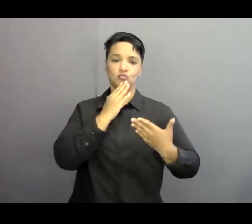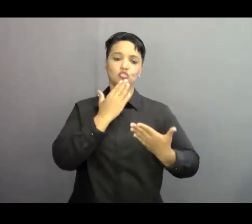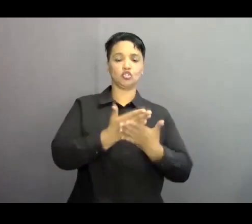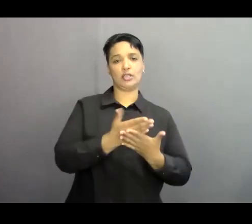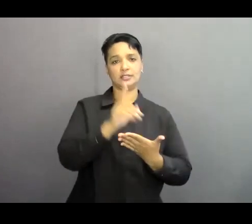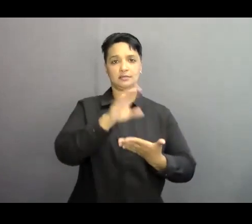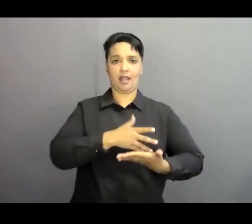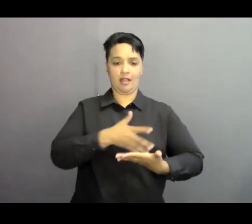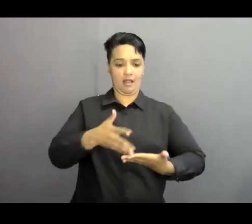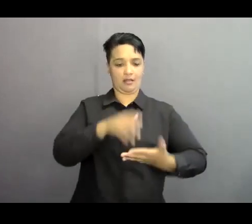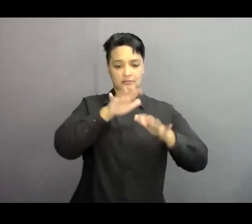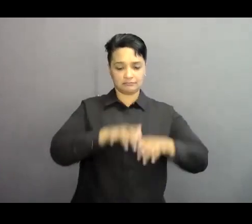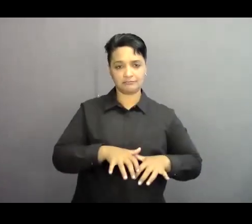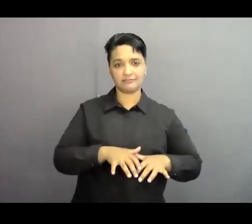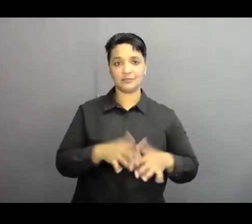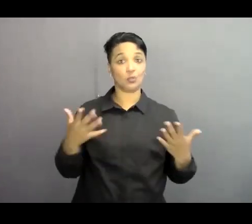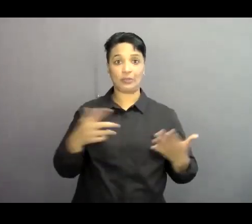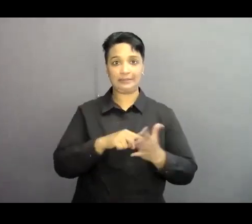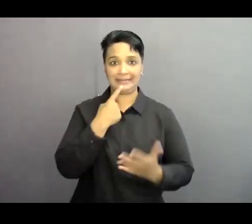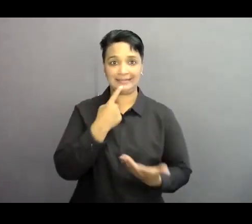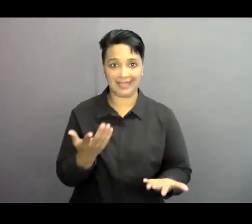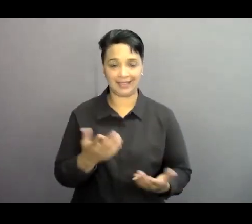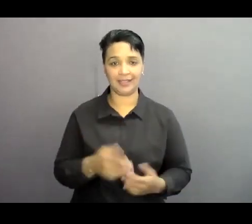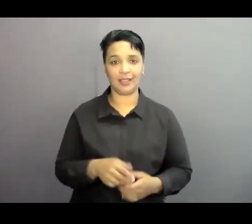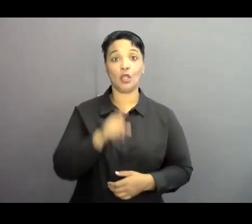What I'm saying is try to be slow to delete what other people are doing.